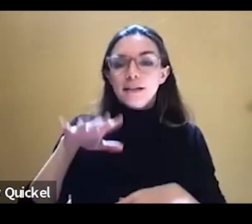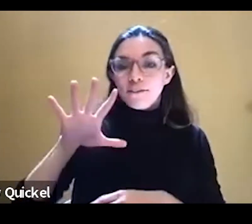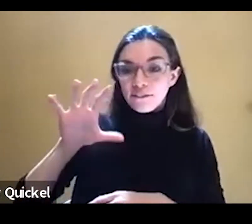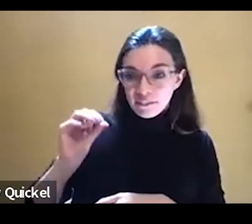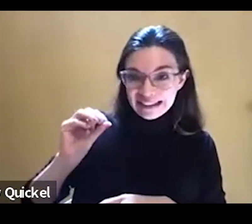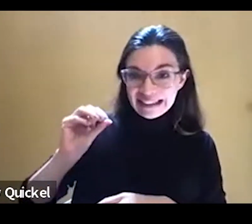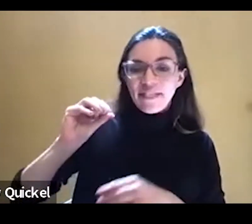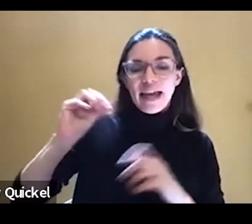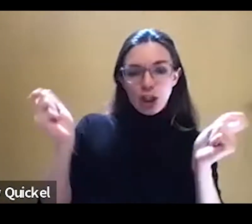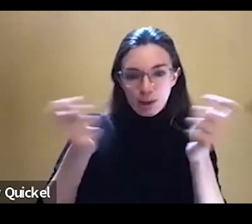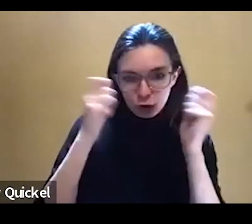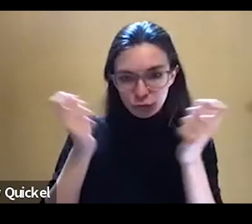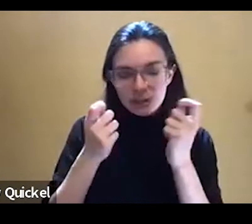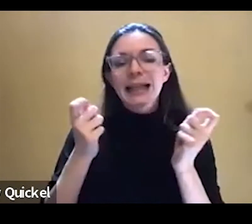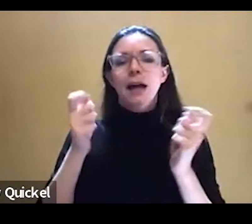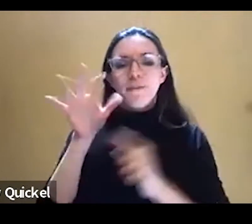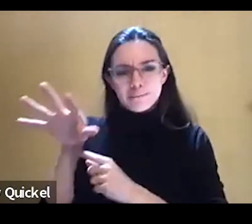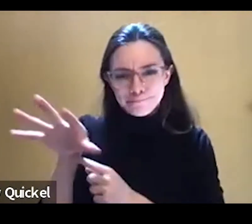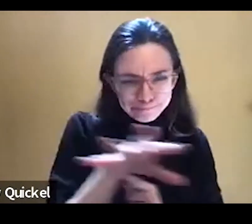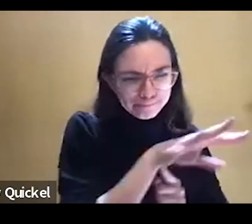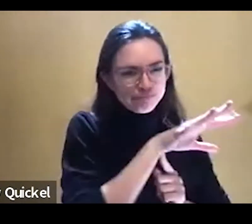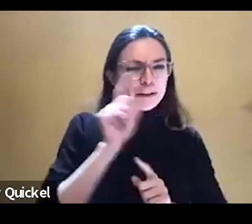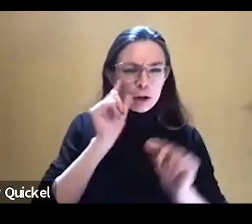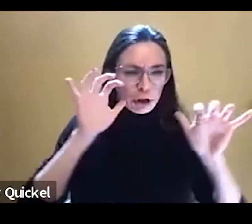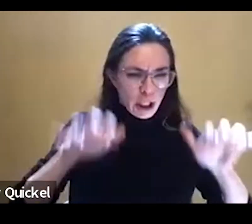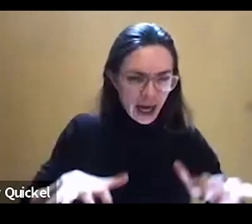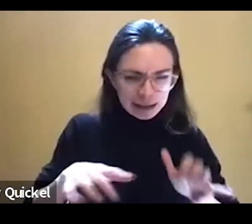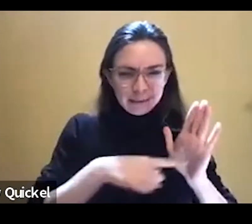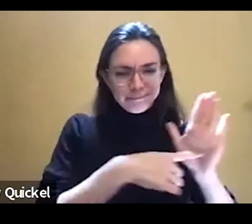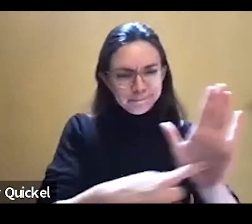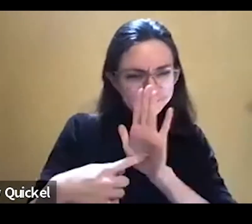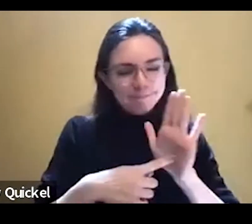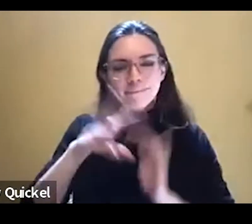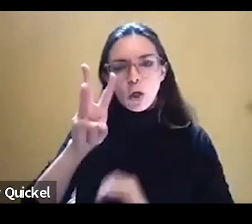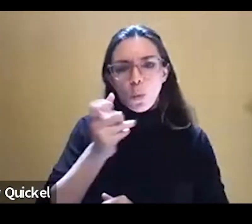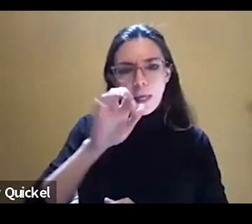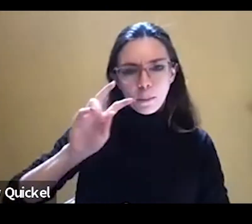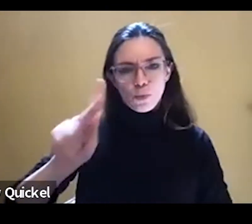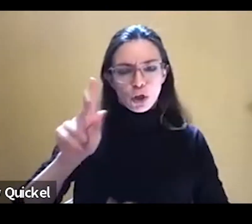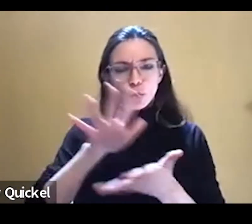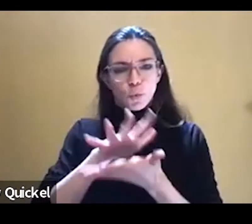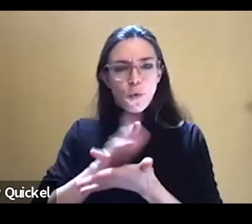groundbreaking expose on the shocking conditions inside the Willowbrook School for